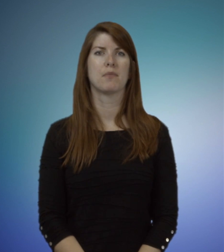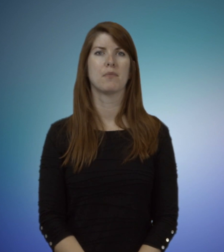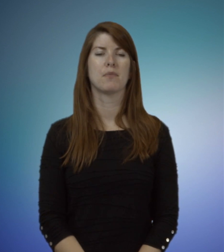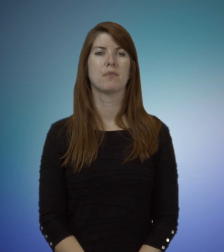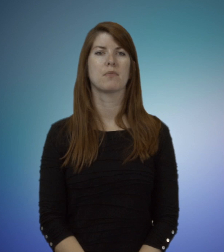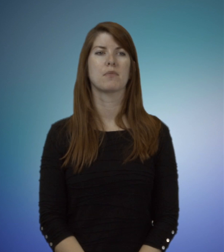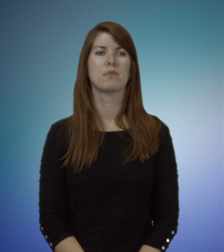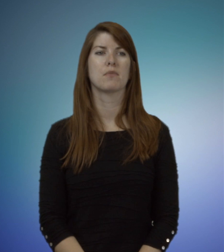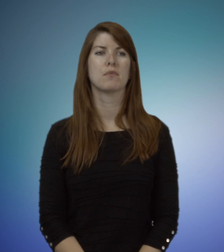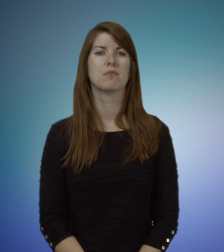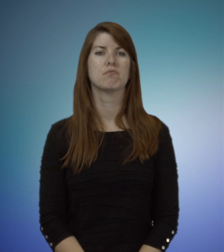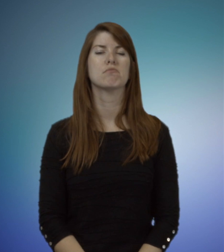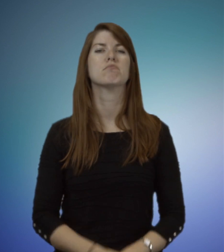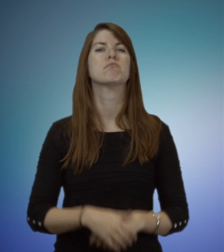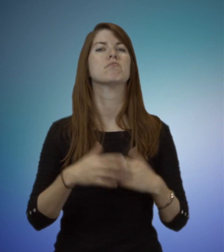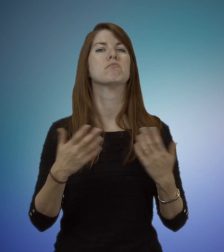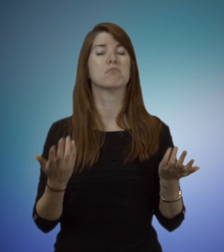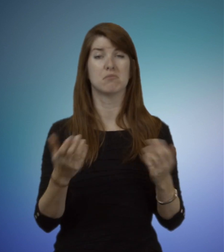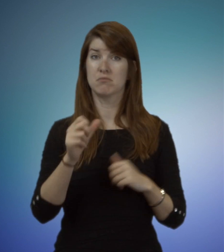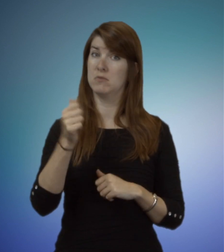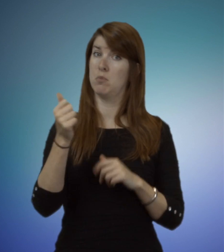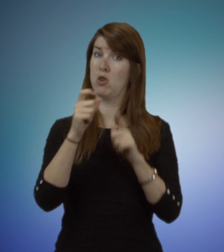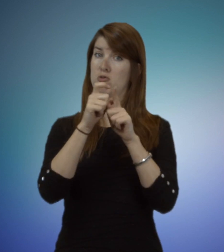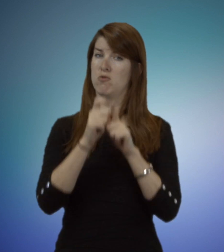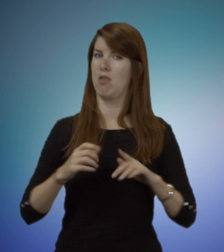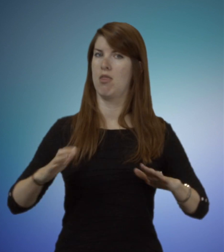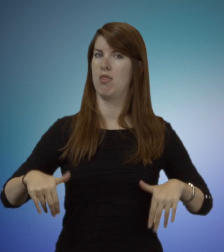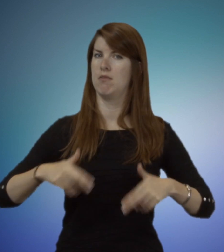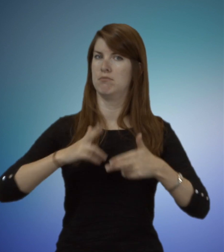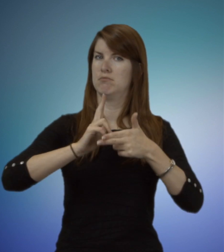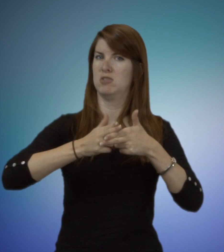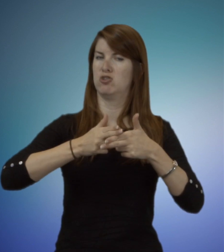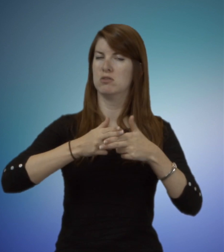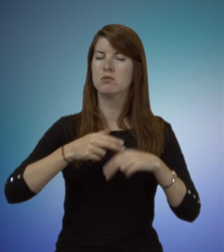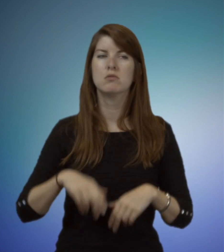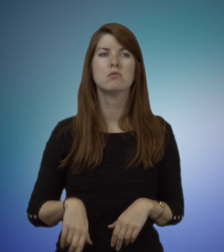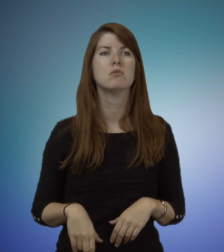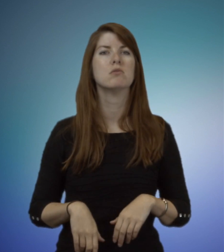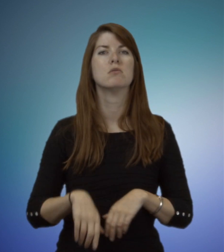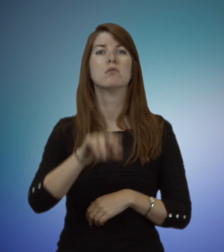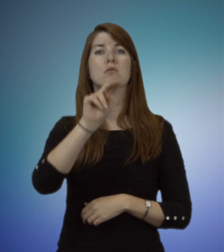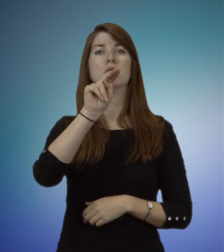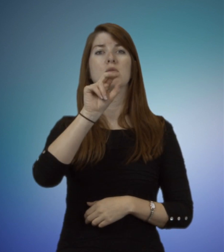Other terminology here in the slide that I have not yet mentioned is normative data and standardization.